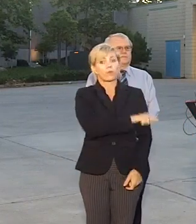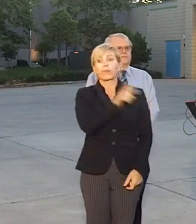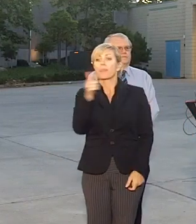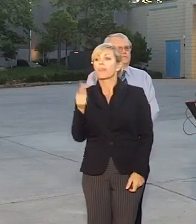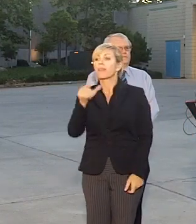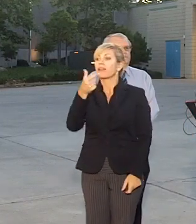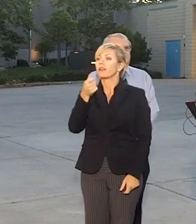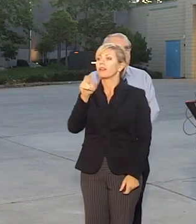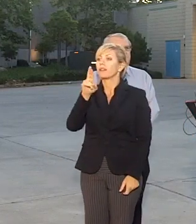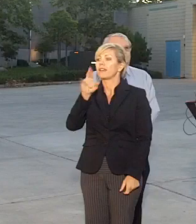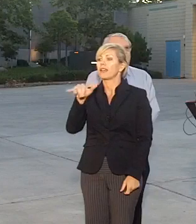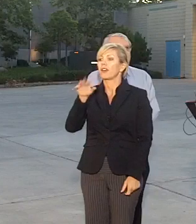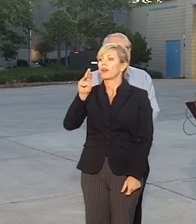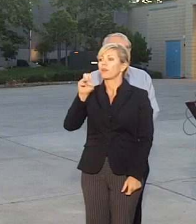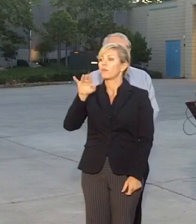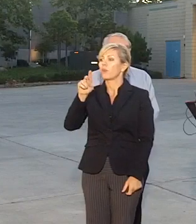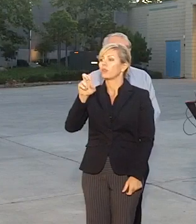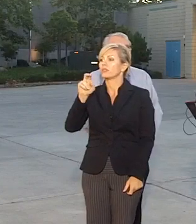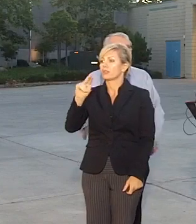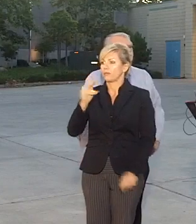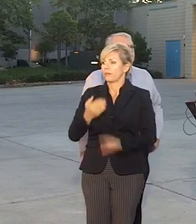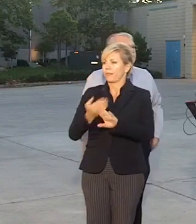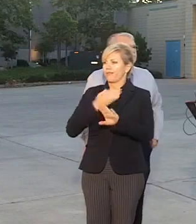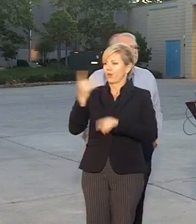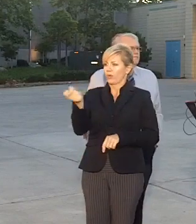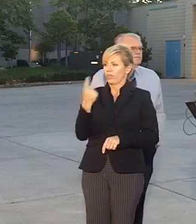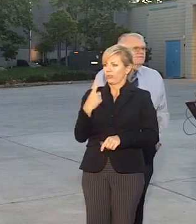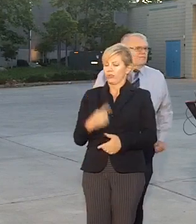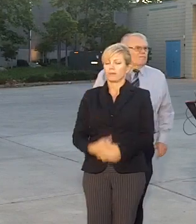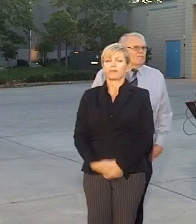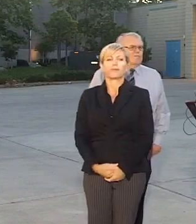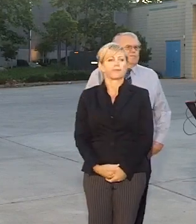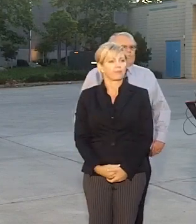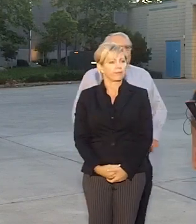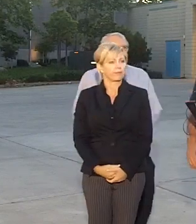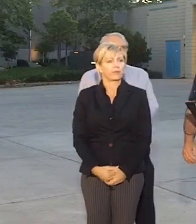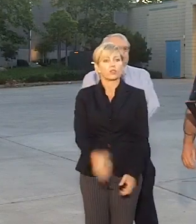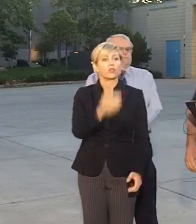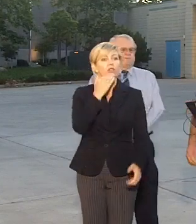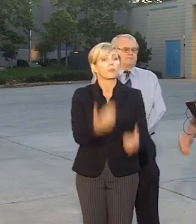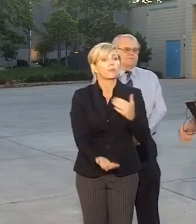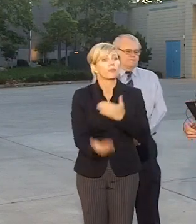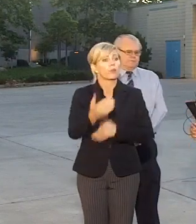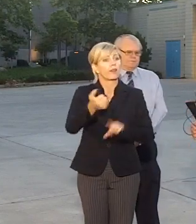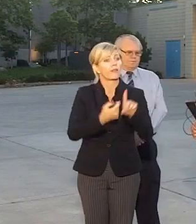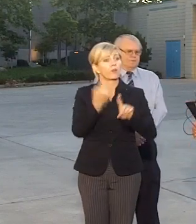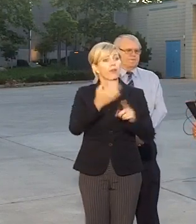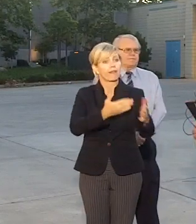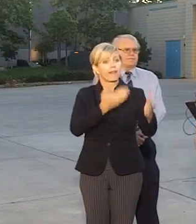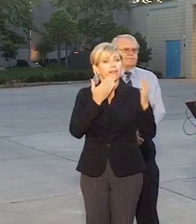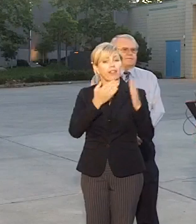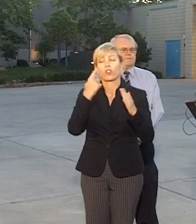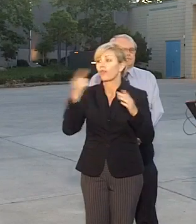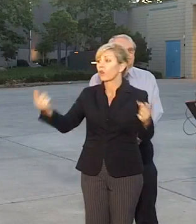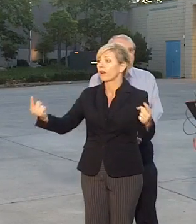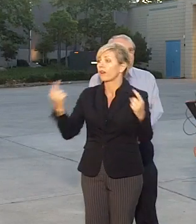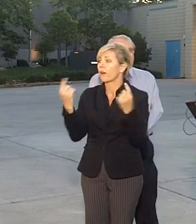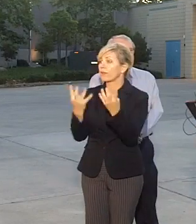before we open it up to questions good morning everybody thank you for being here I do like to